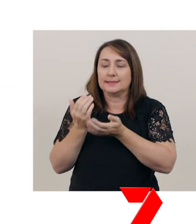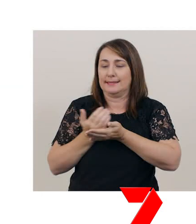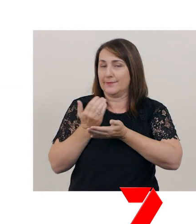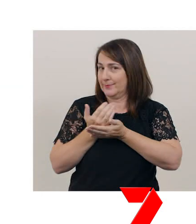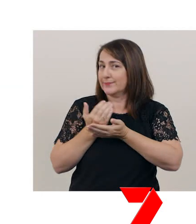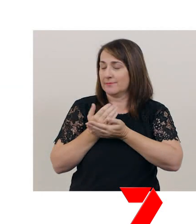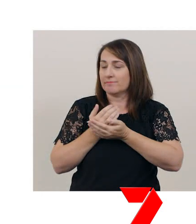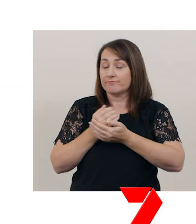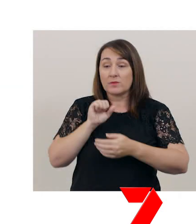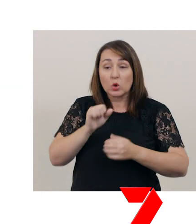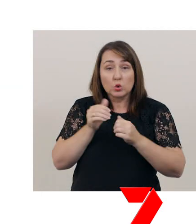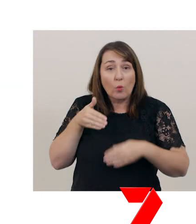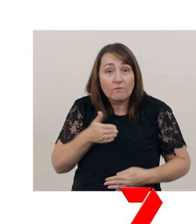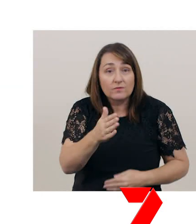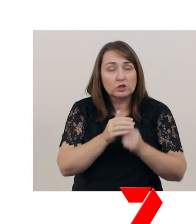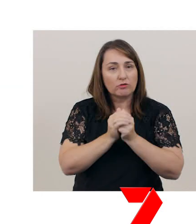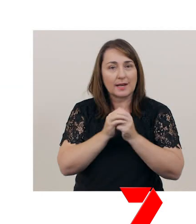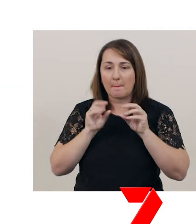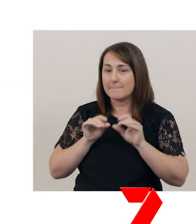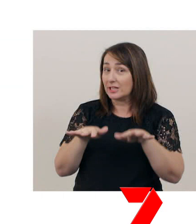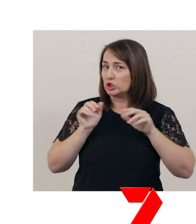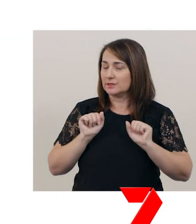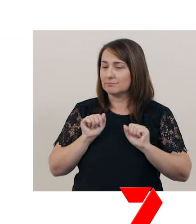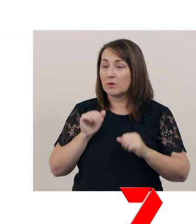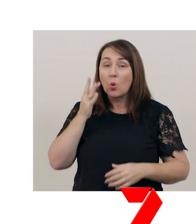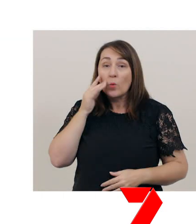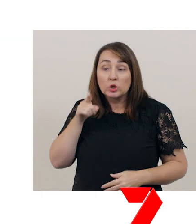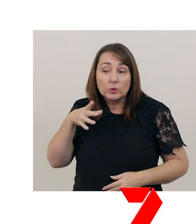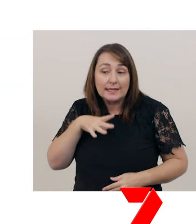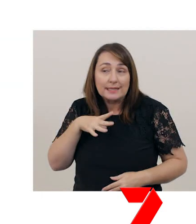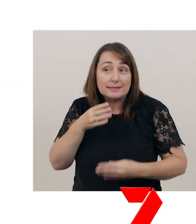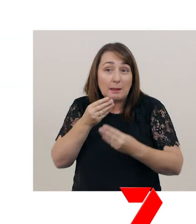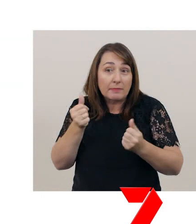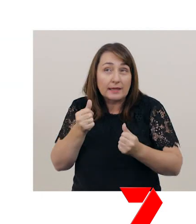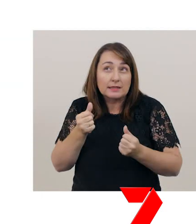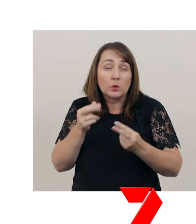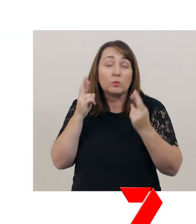"Your fish friend was magic, and, when you’re in need, that which you need will be given."